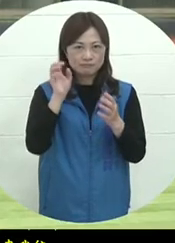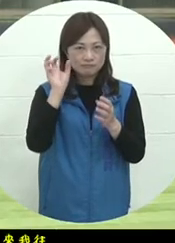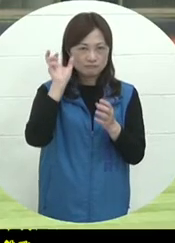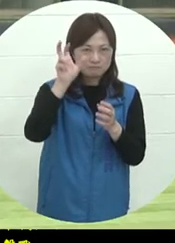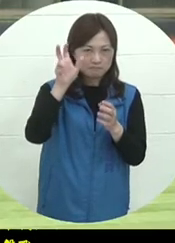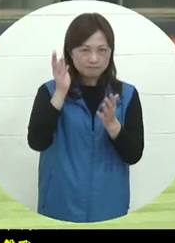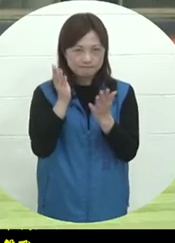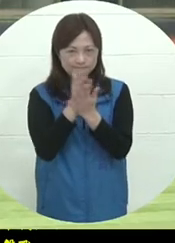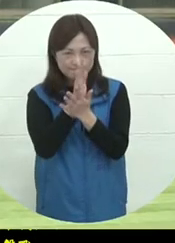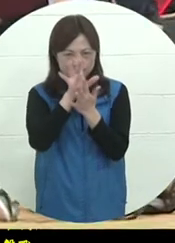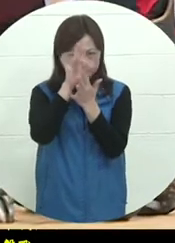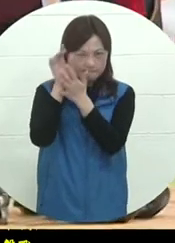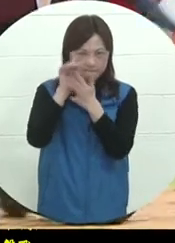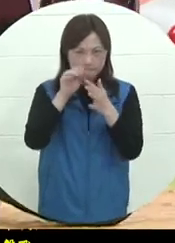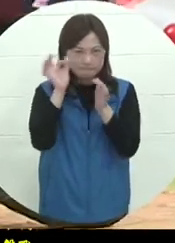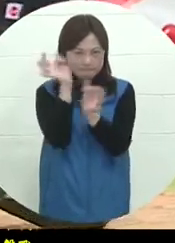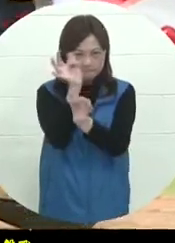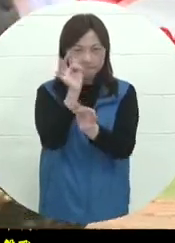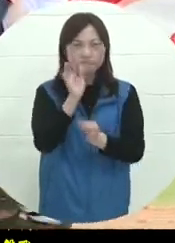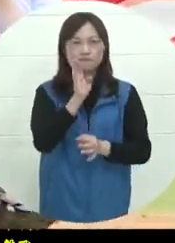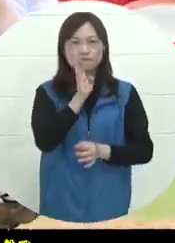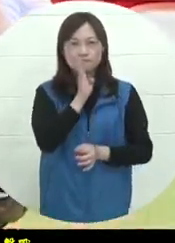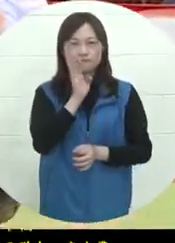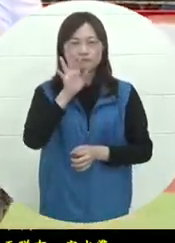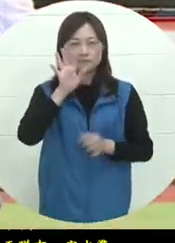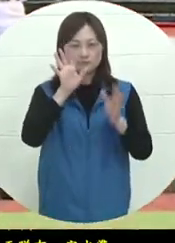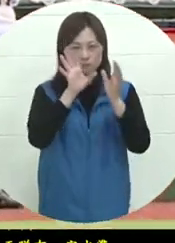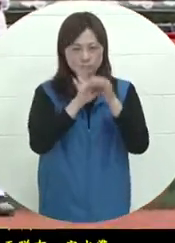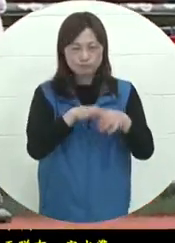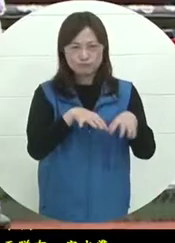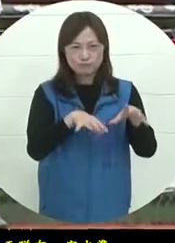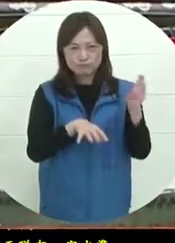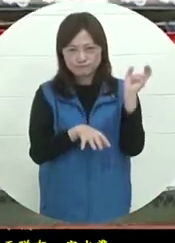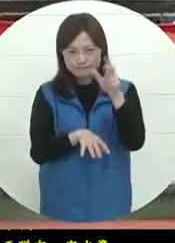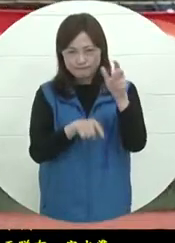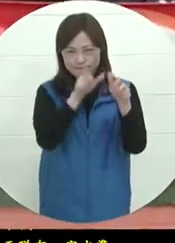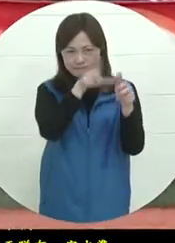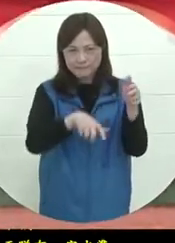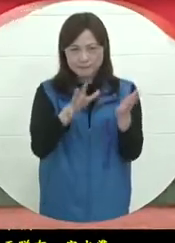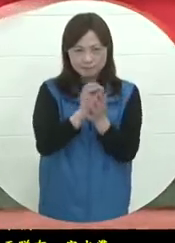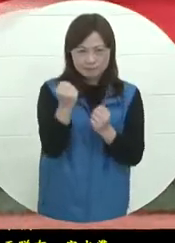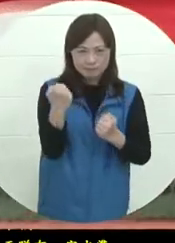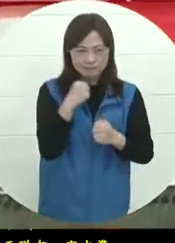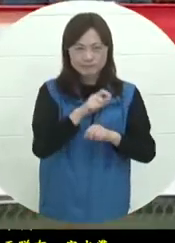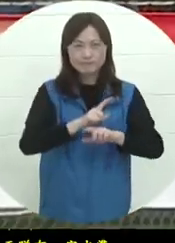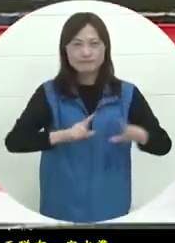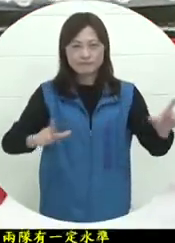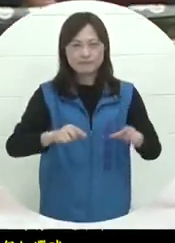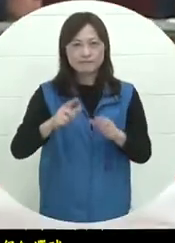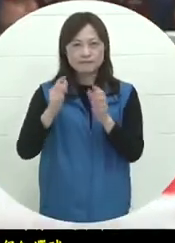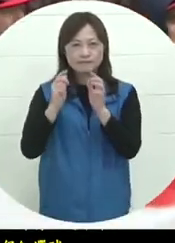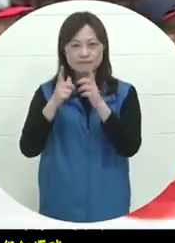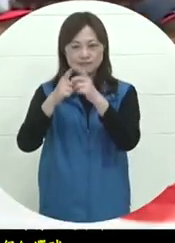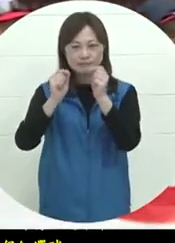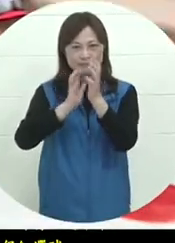have a lot of pressure because of careful ball selection . However, the Japanese pitchers have better scoring resources to obtain teammates